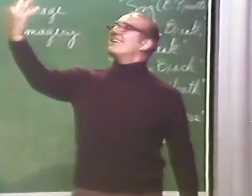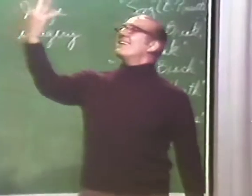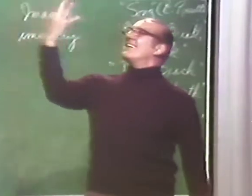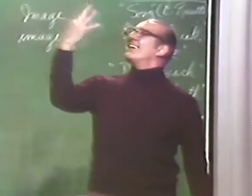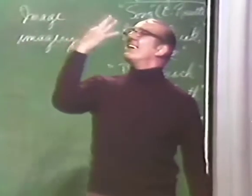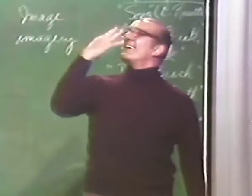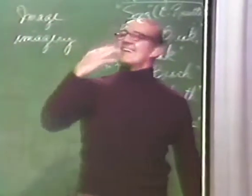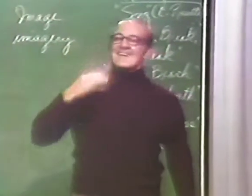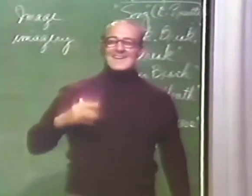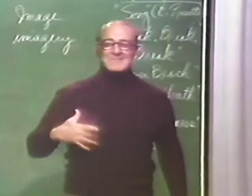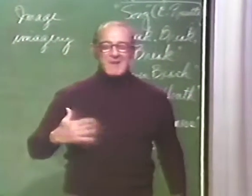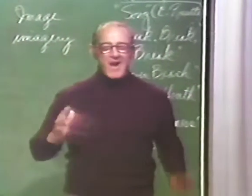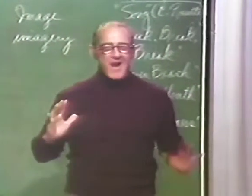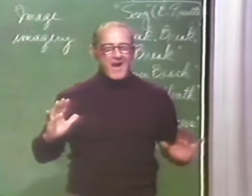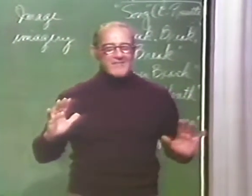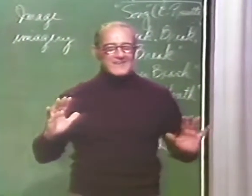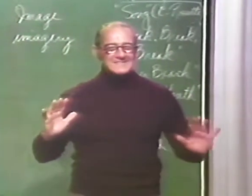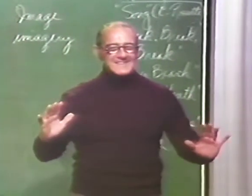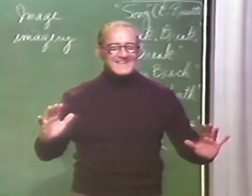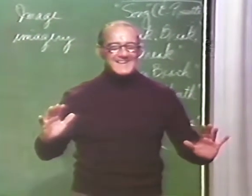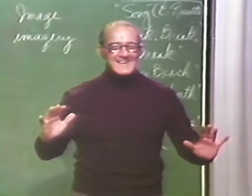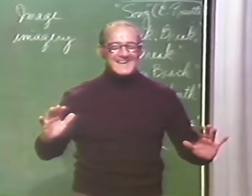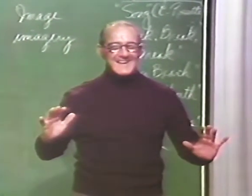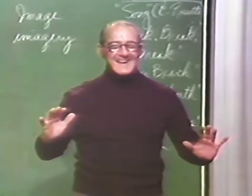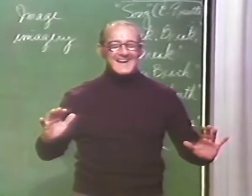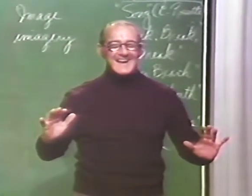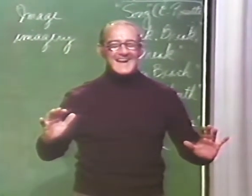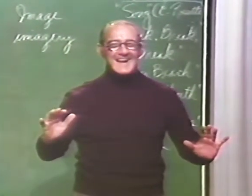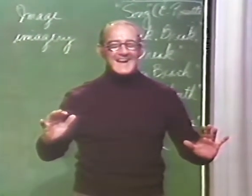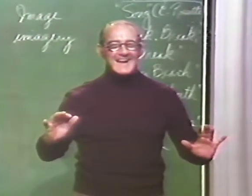SUN... MARVELOUS.